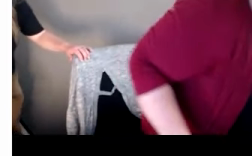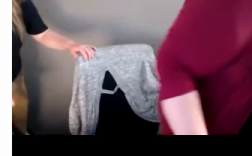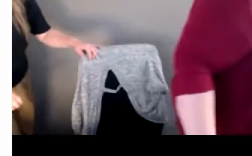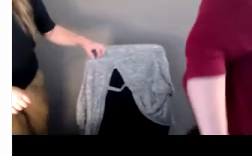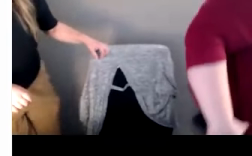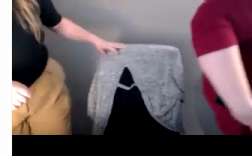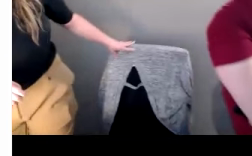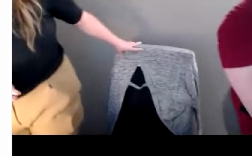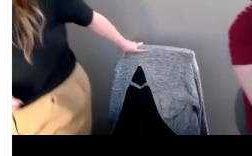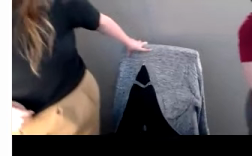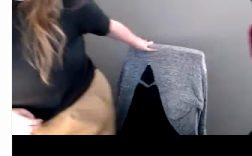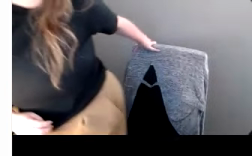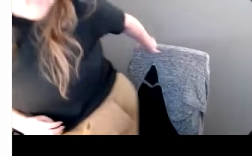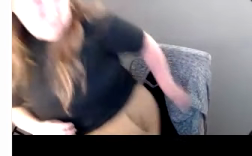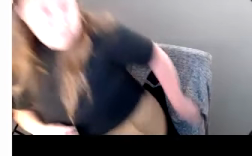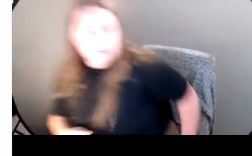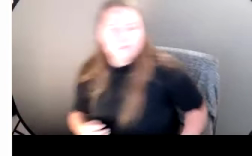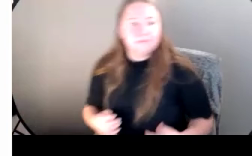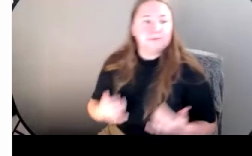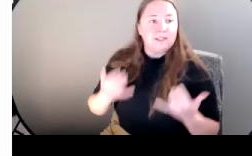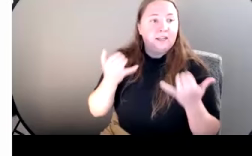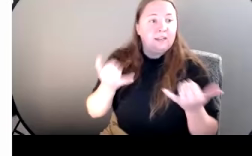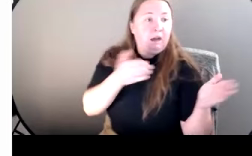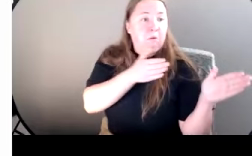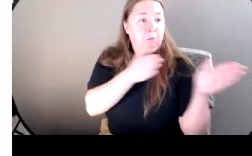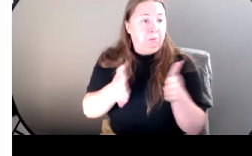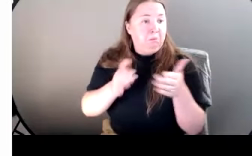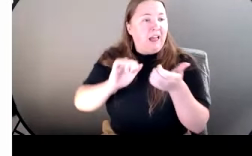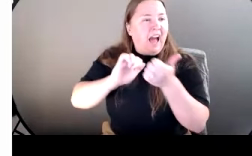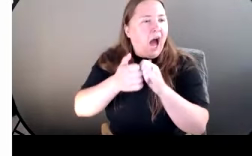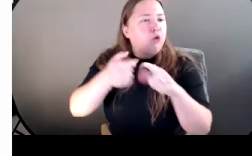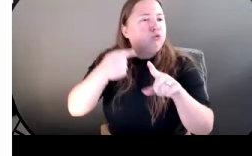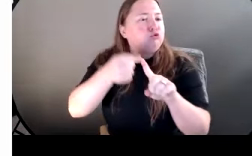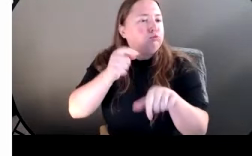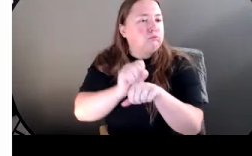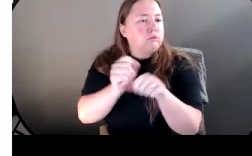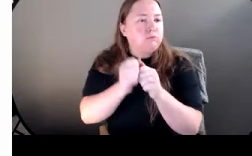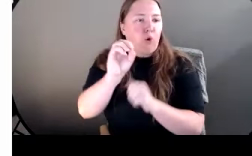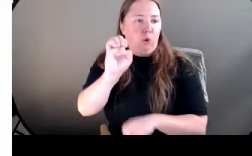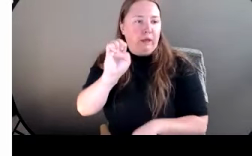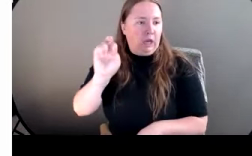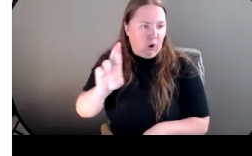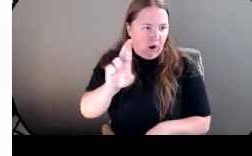to, working with OER, I want to take a little bit of a step back